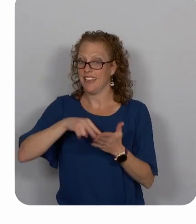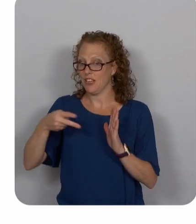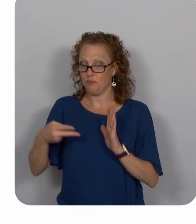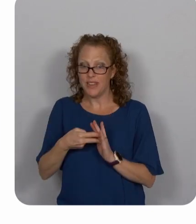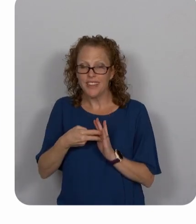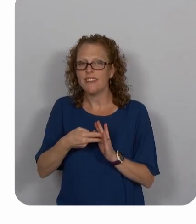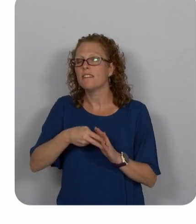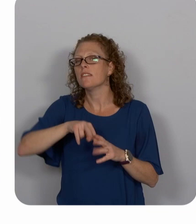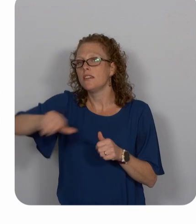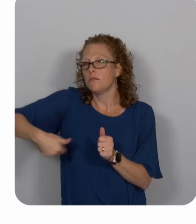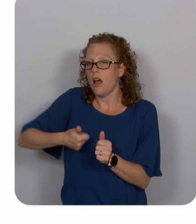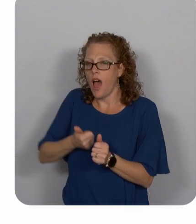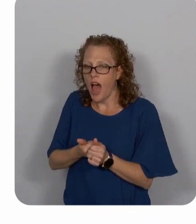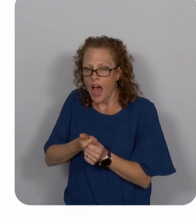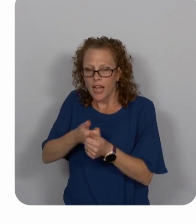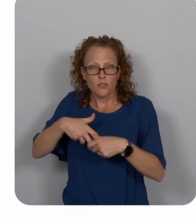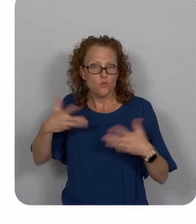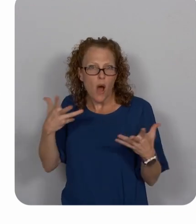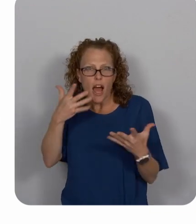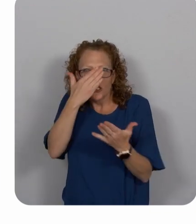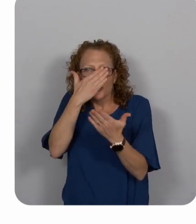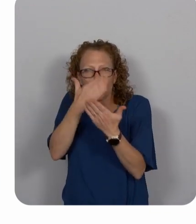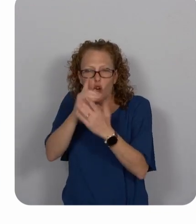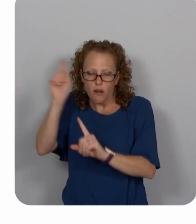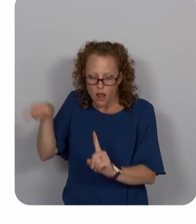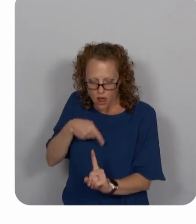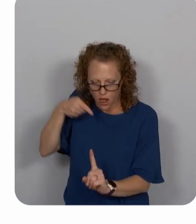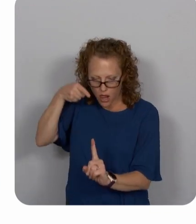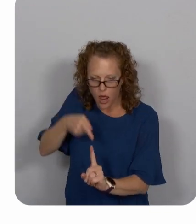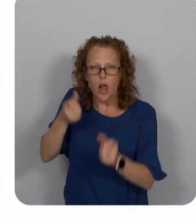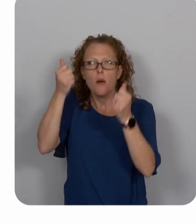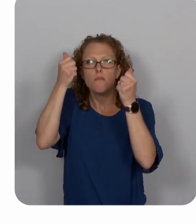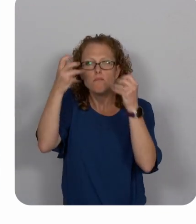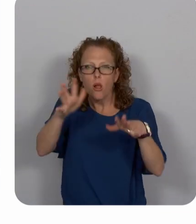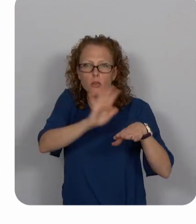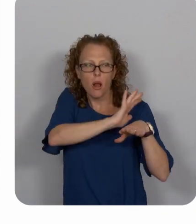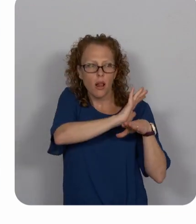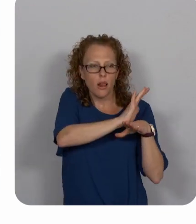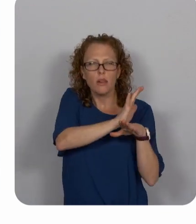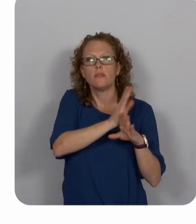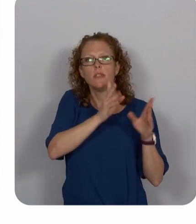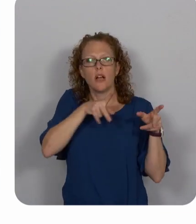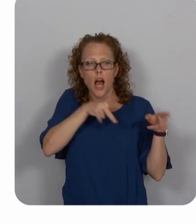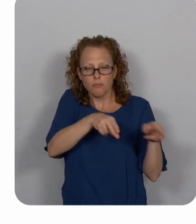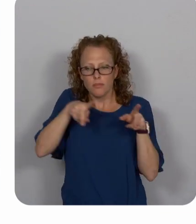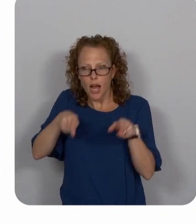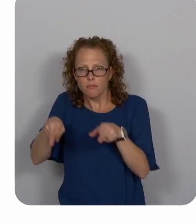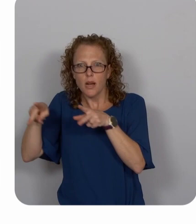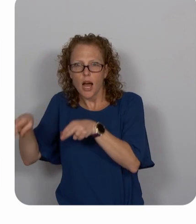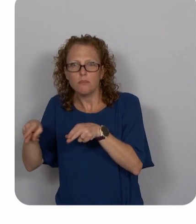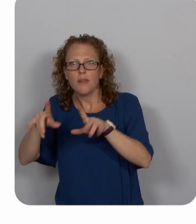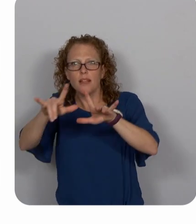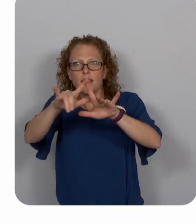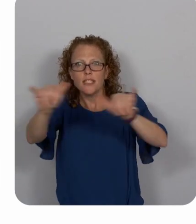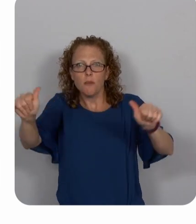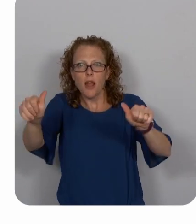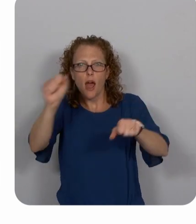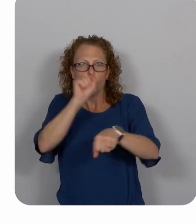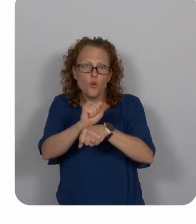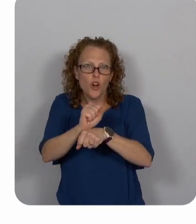and key frames on multiple scene objects all in tandem. We can now take two completely separate 3D objects